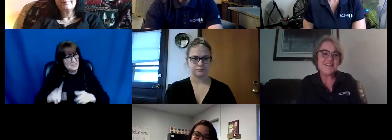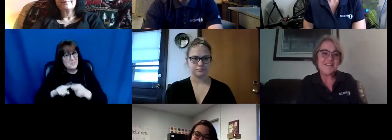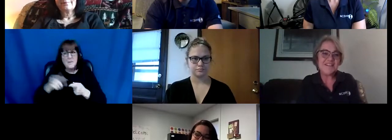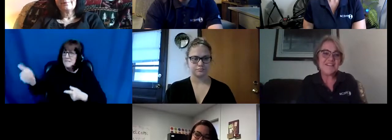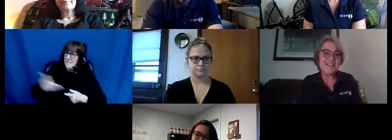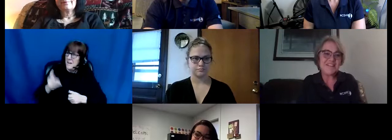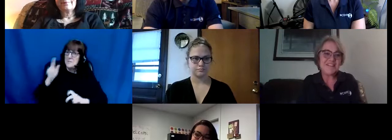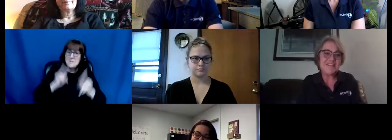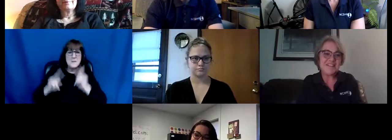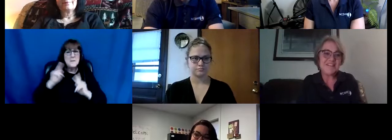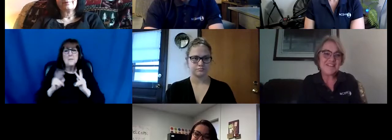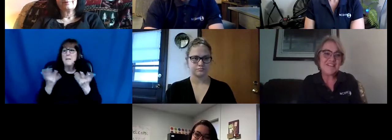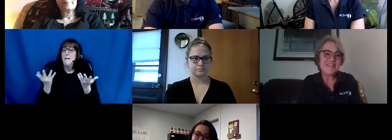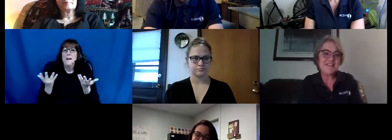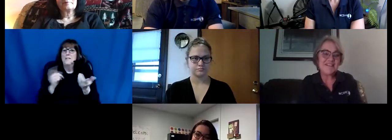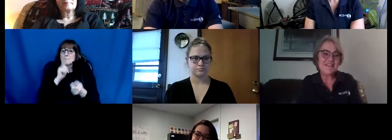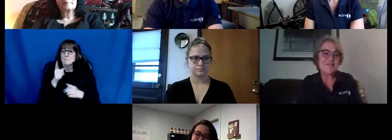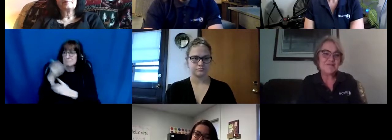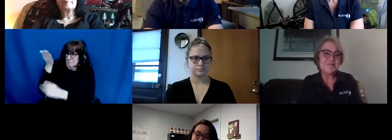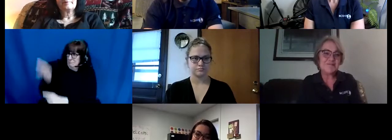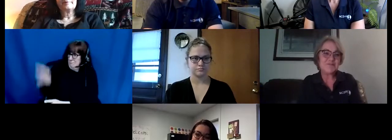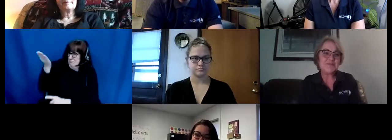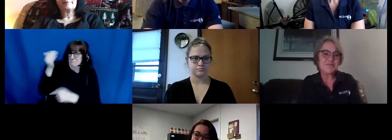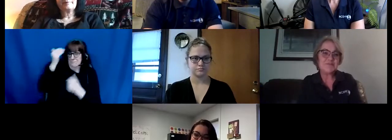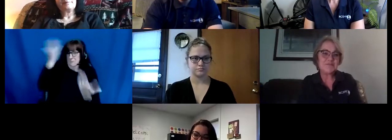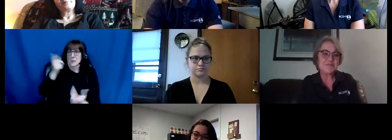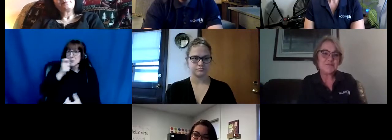you know that you don't have any idea who they are and you know share your holiday